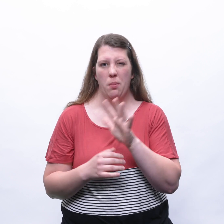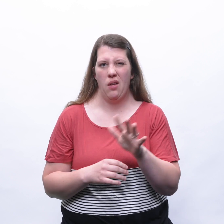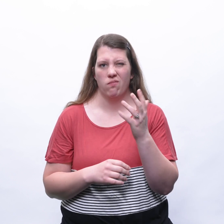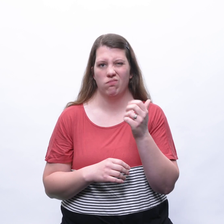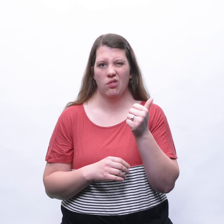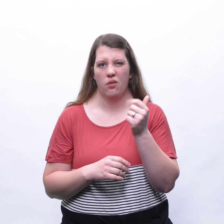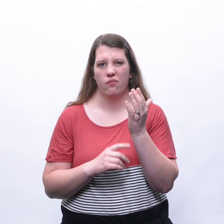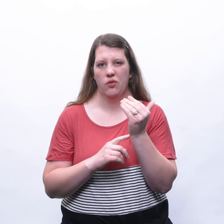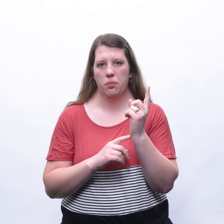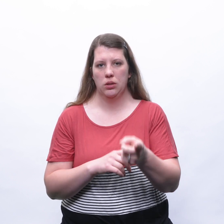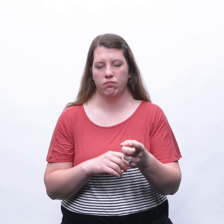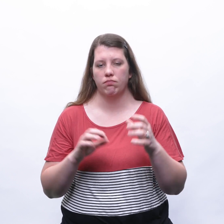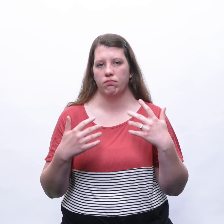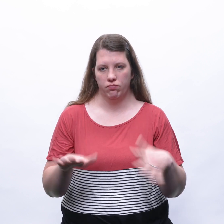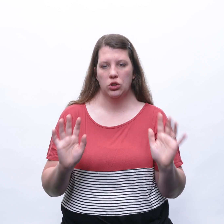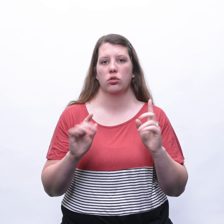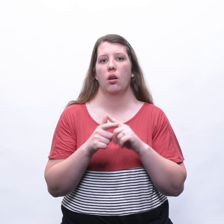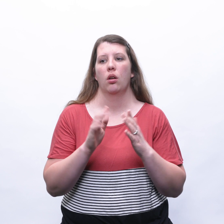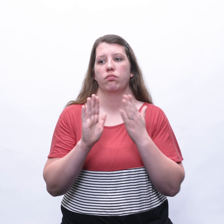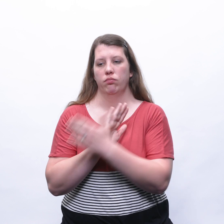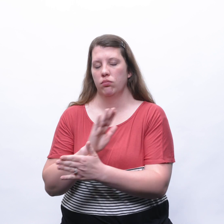and that person showed up about 10 or 15 minutes.